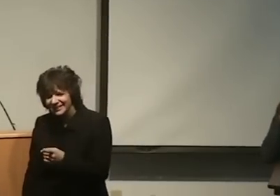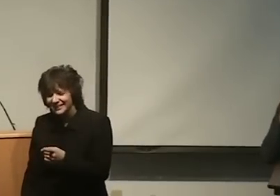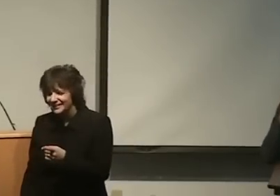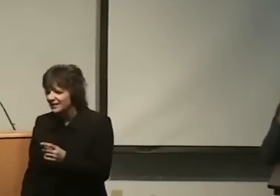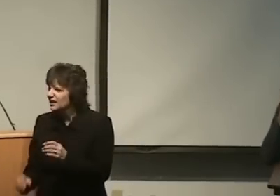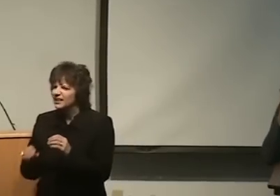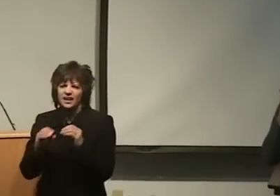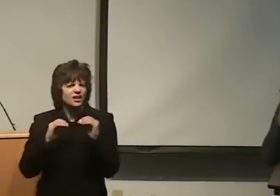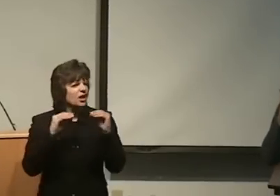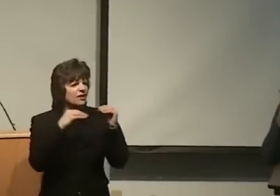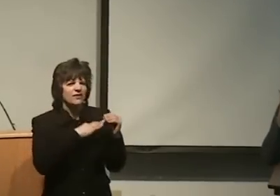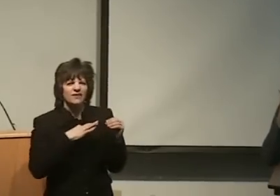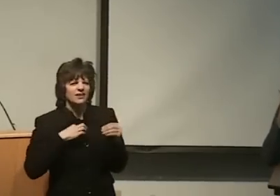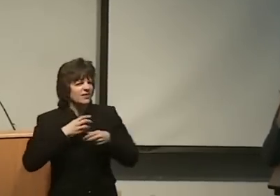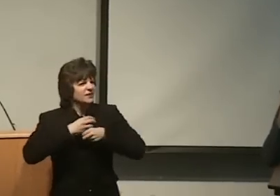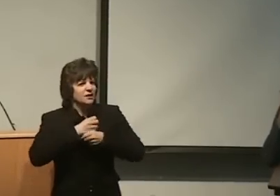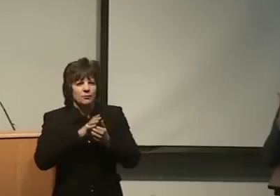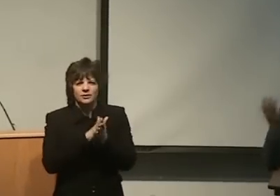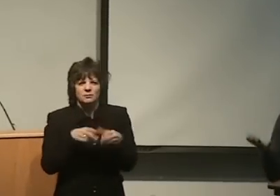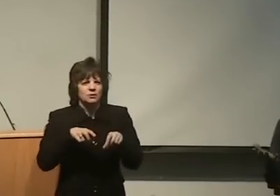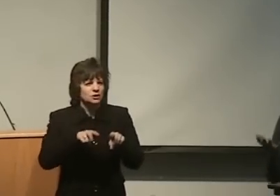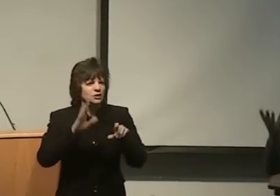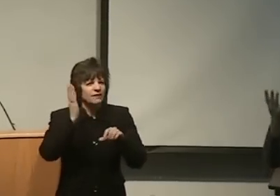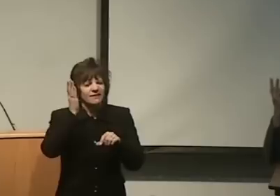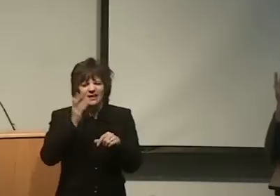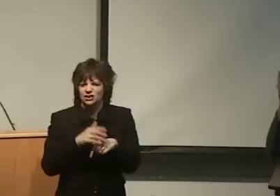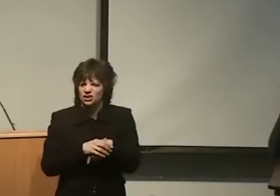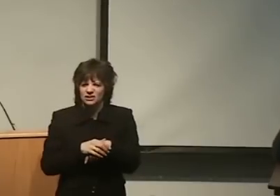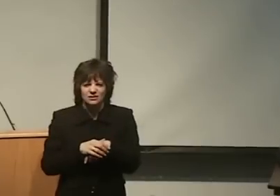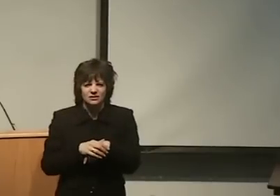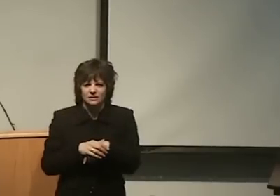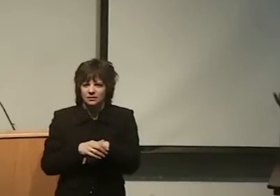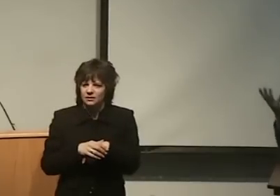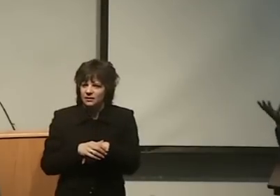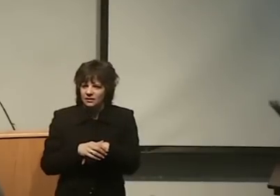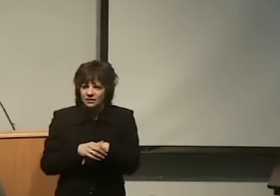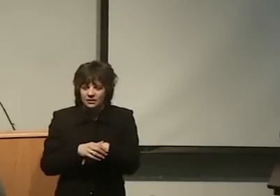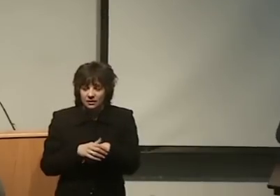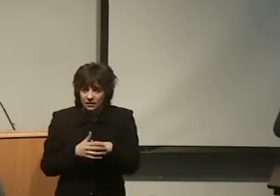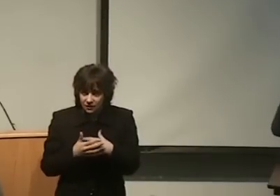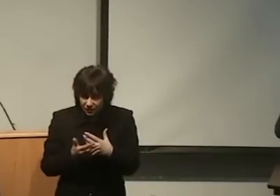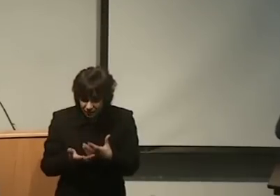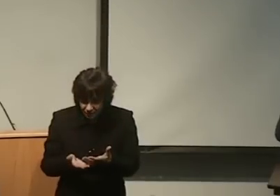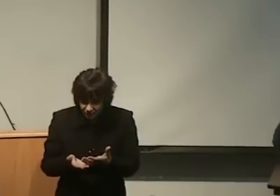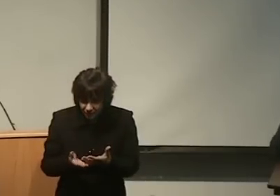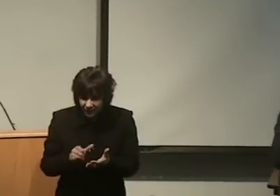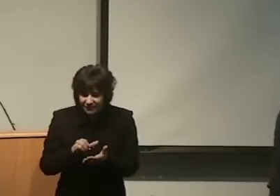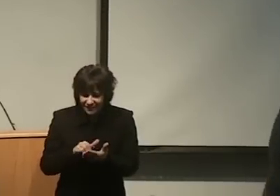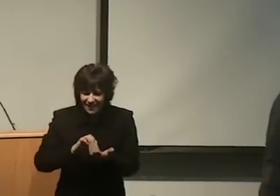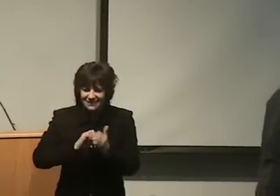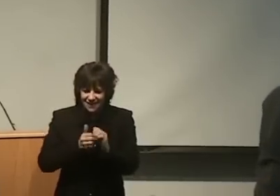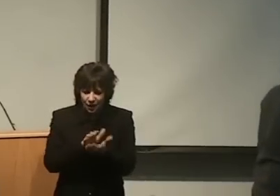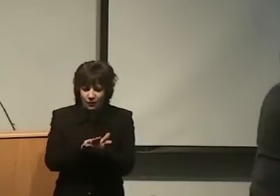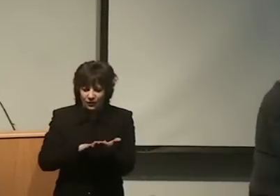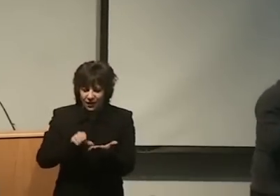of summarize the book in their lectures. So that's how they think. So if you want them to do the reading you've got